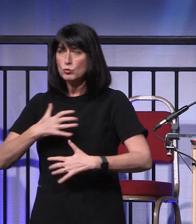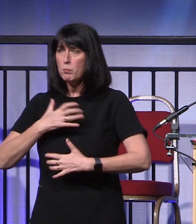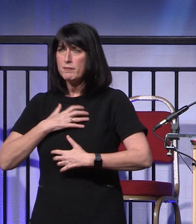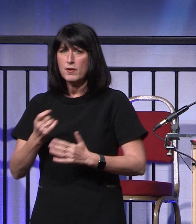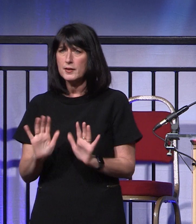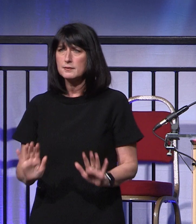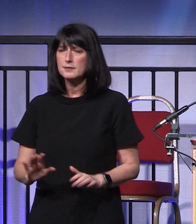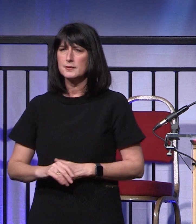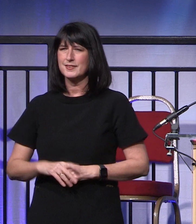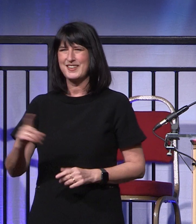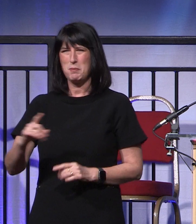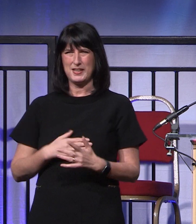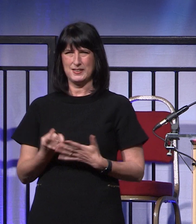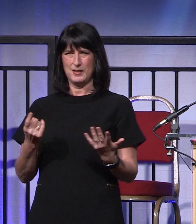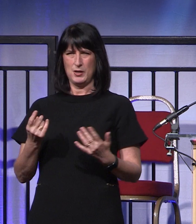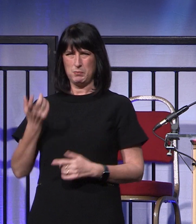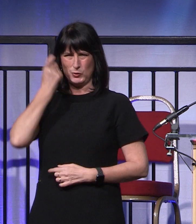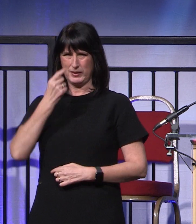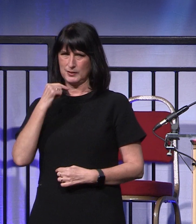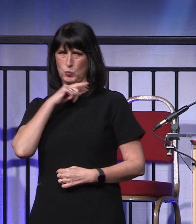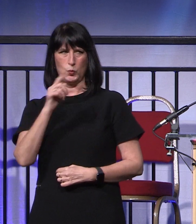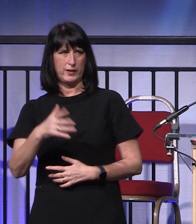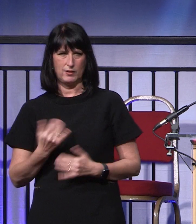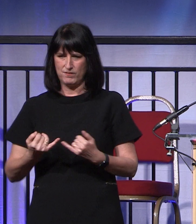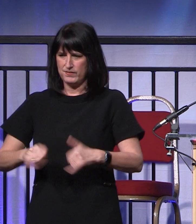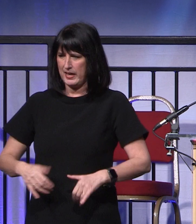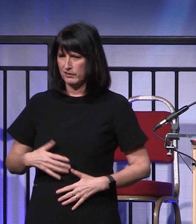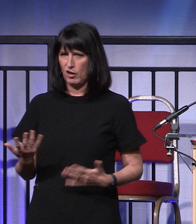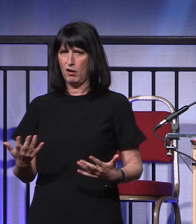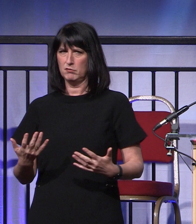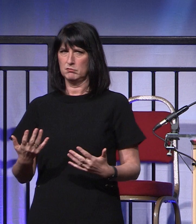not to be afraid of failure but when we fail it is not the be-all and end-all of